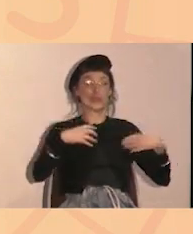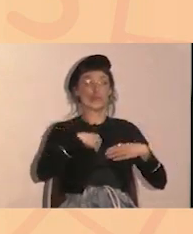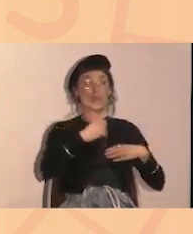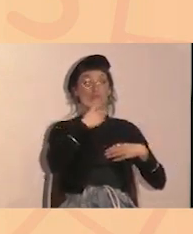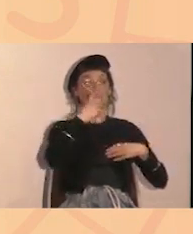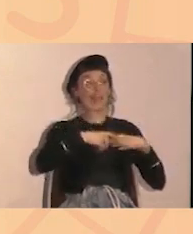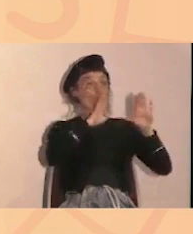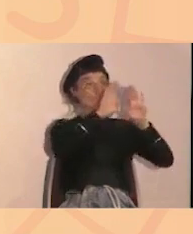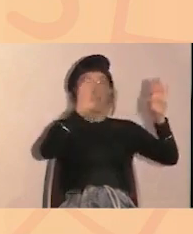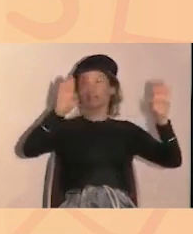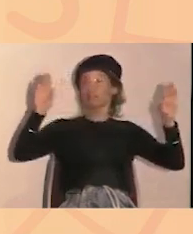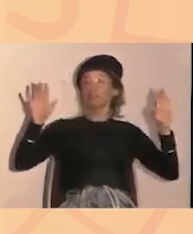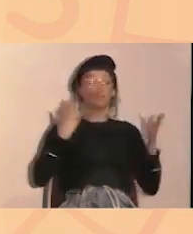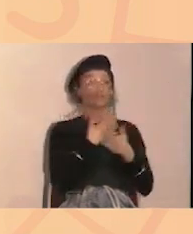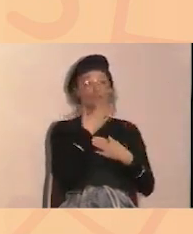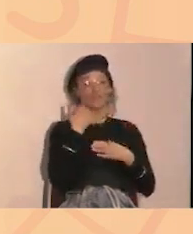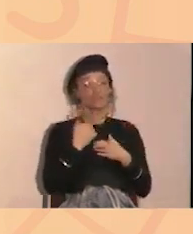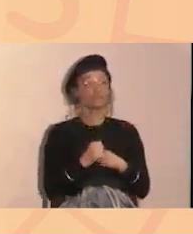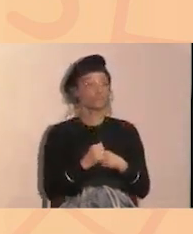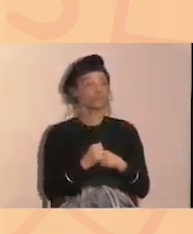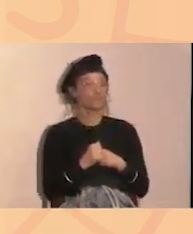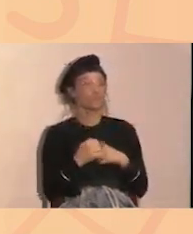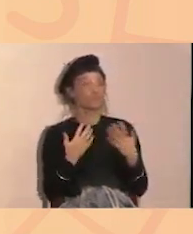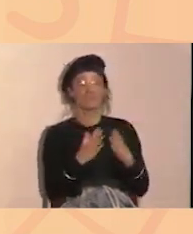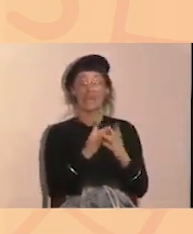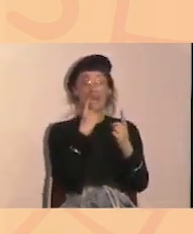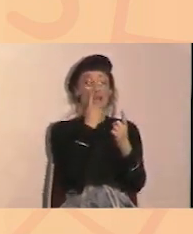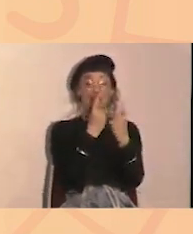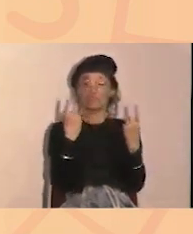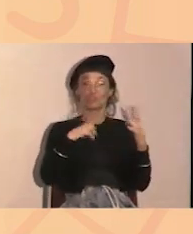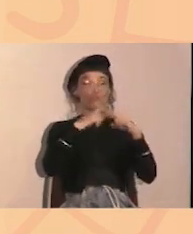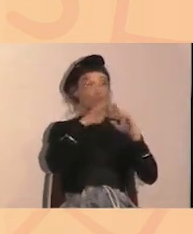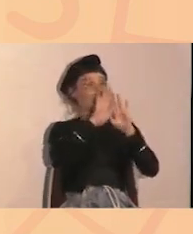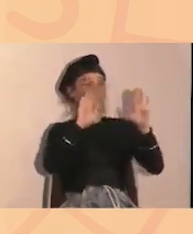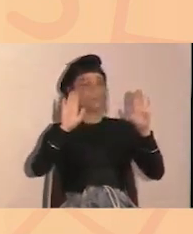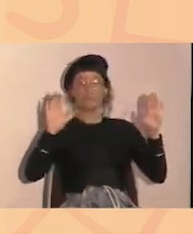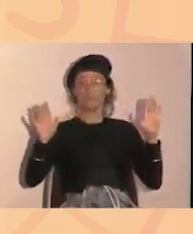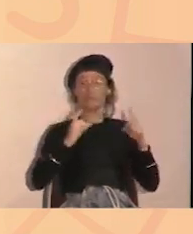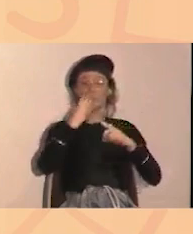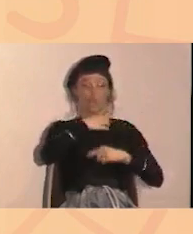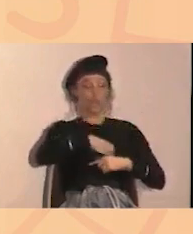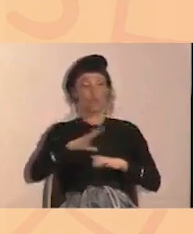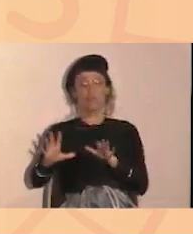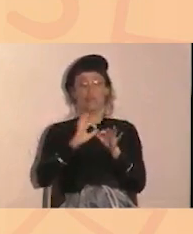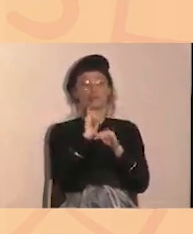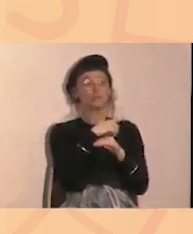Equally, exhibitions play an important role in connecting us to our brothers and sisters in the broader region.